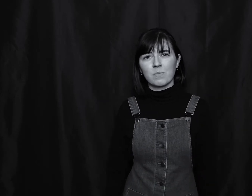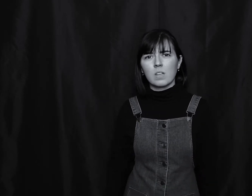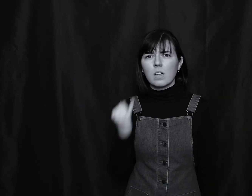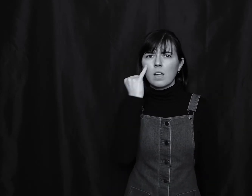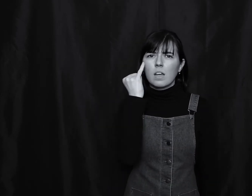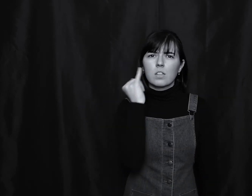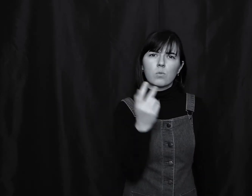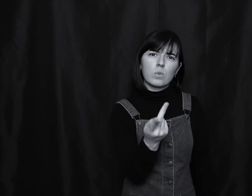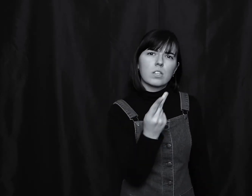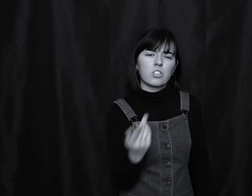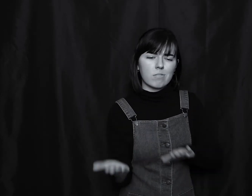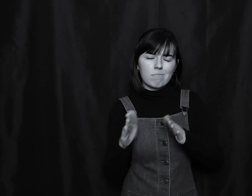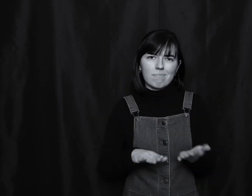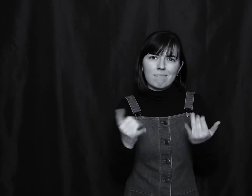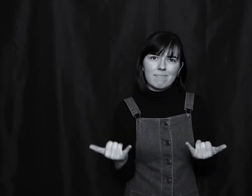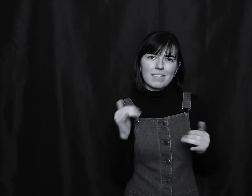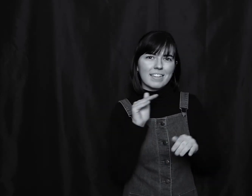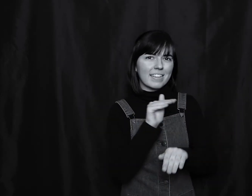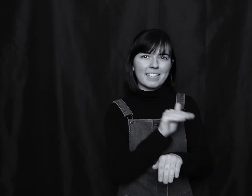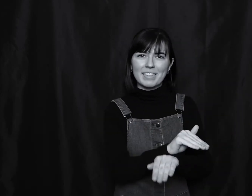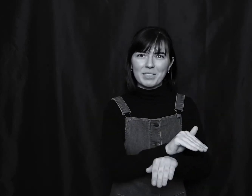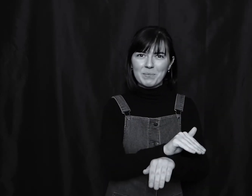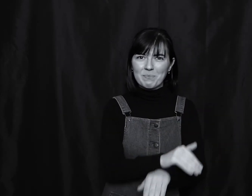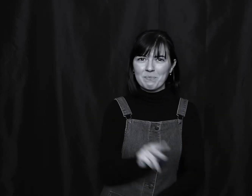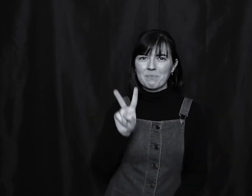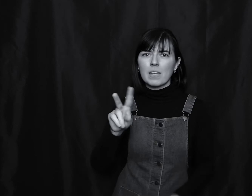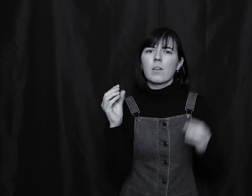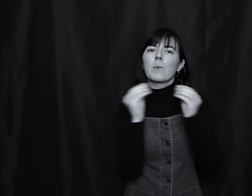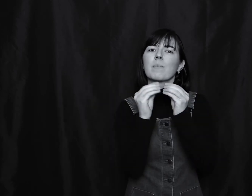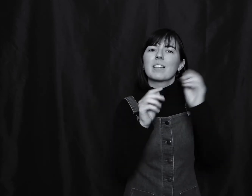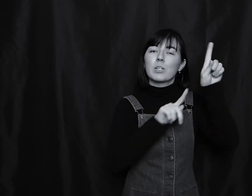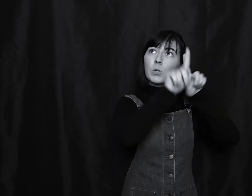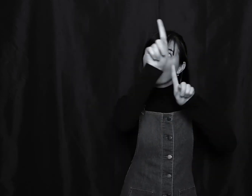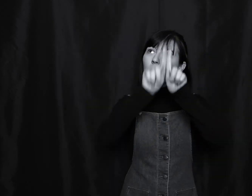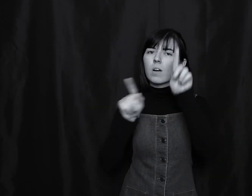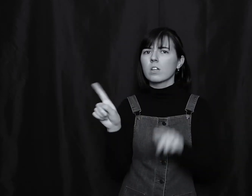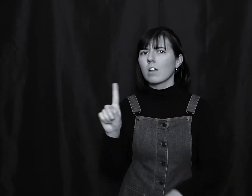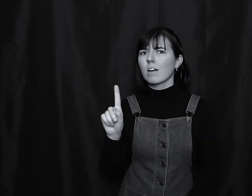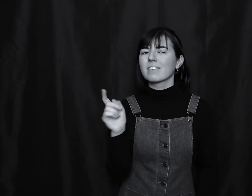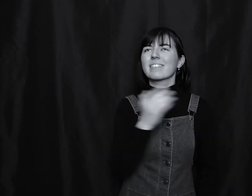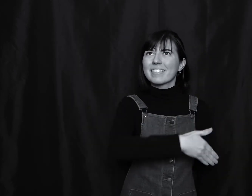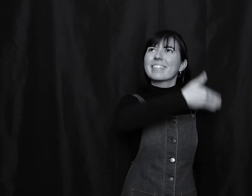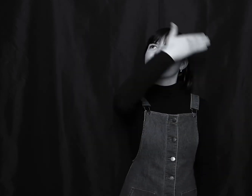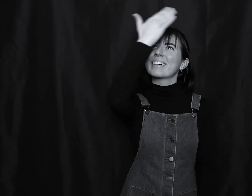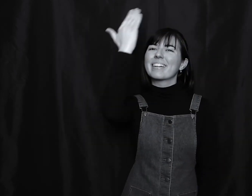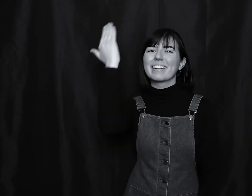If we die tonight Two more stars where? Sky